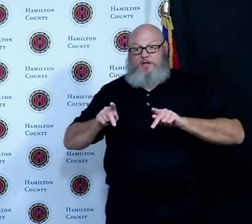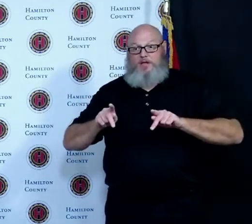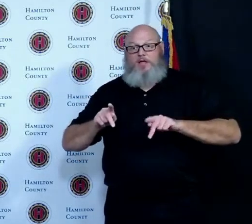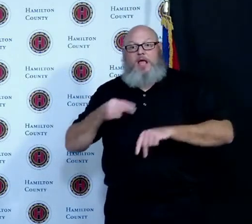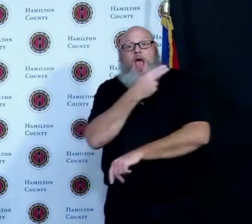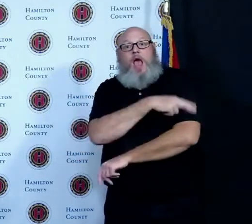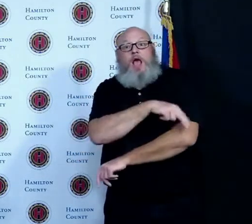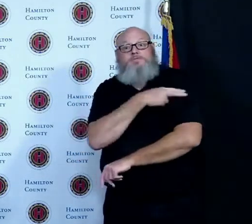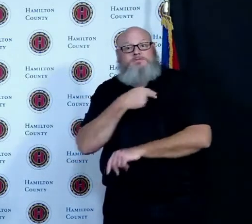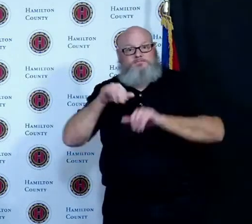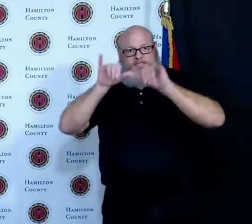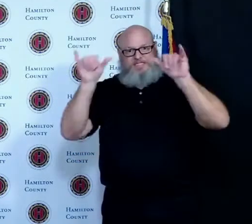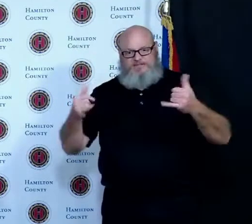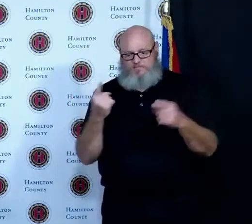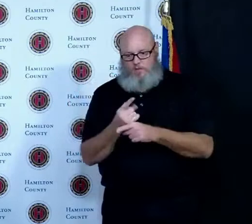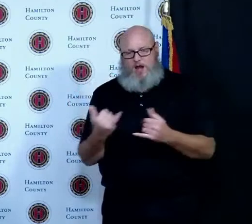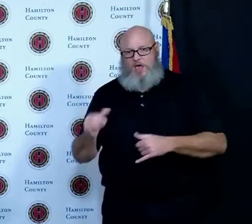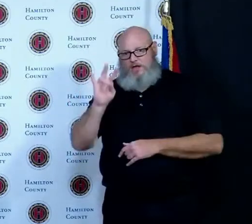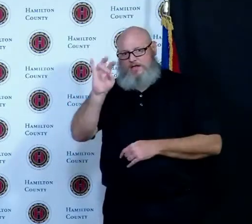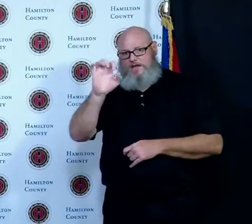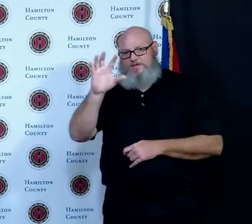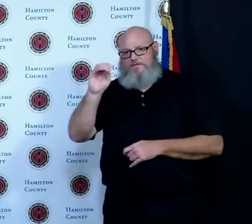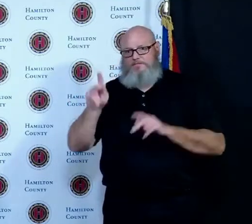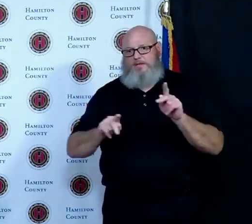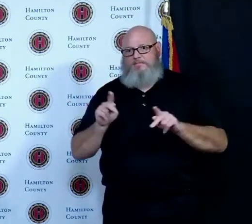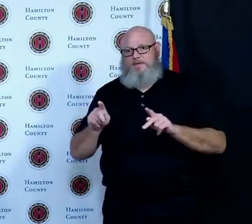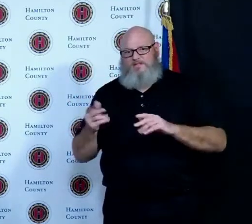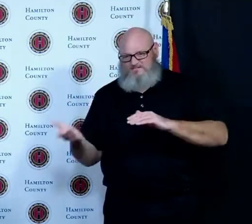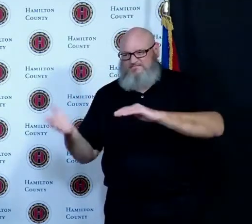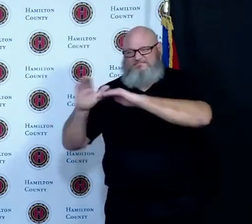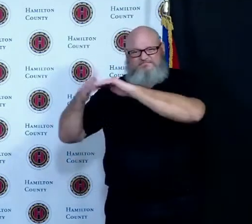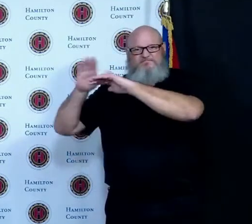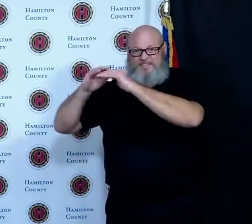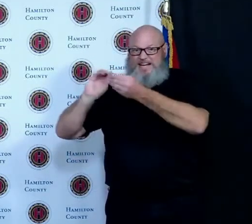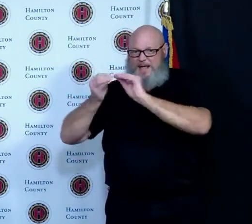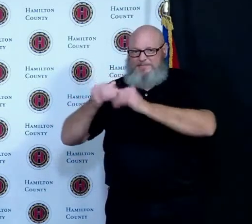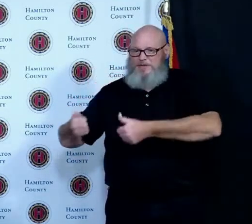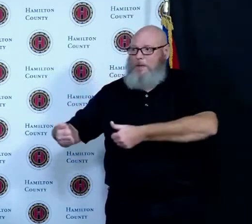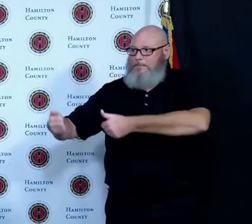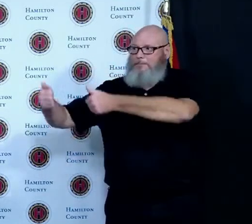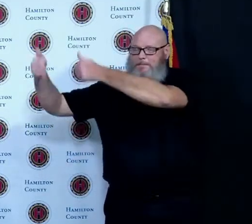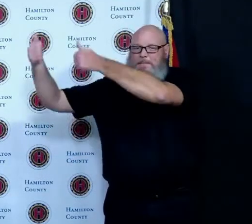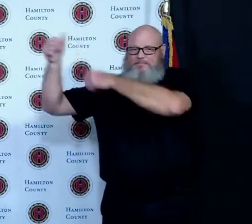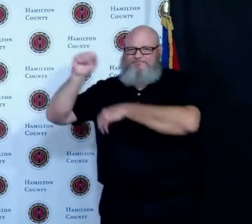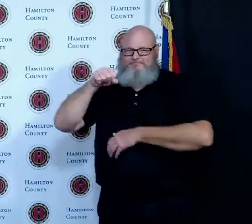a little bit of an increased burden they are at about 200 patients within the intensive care units